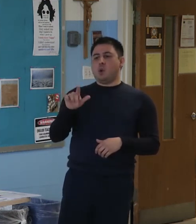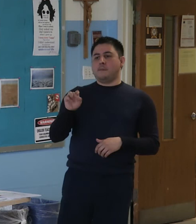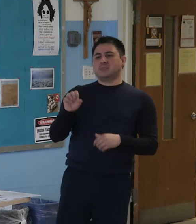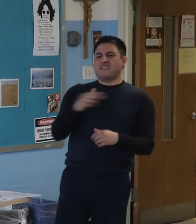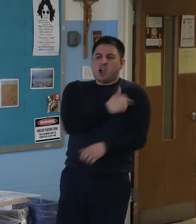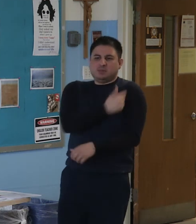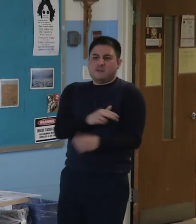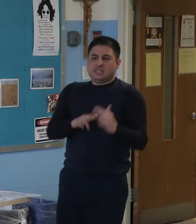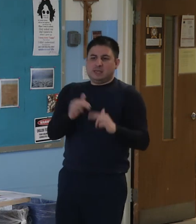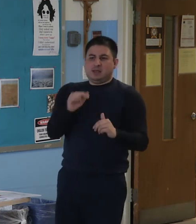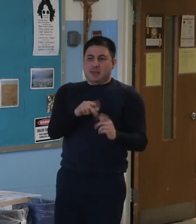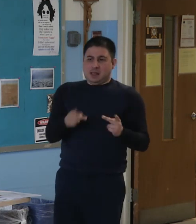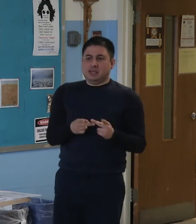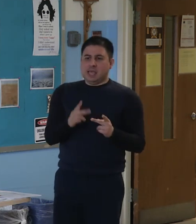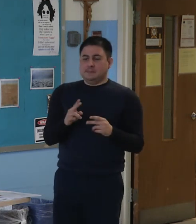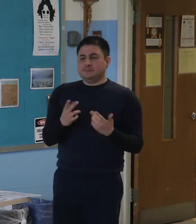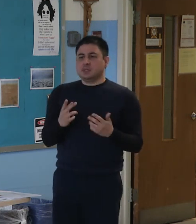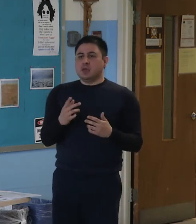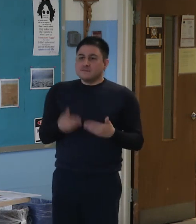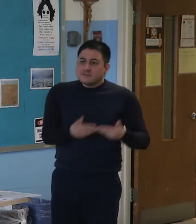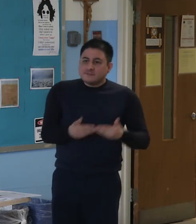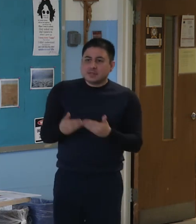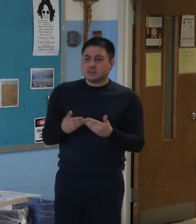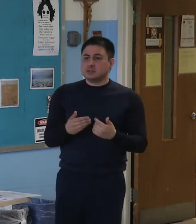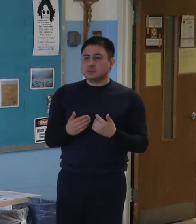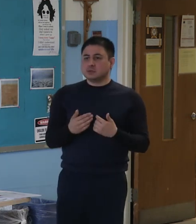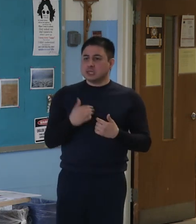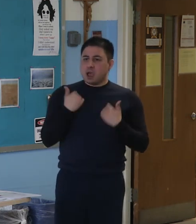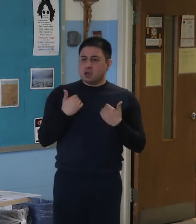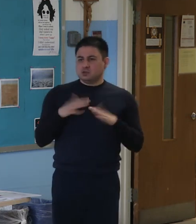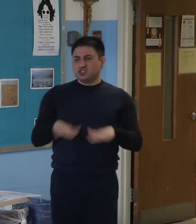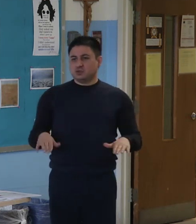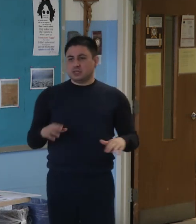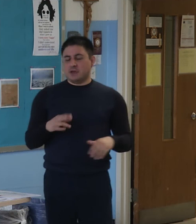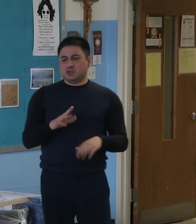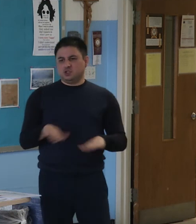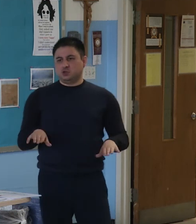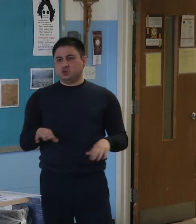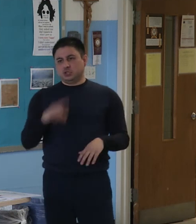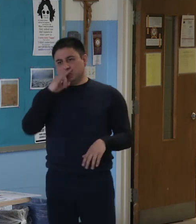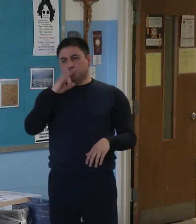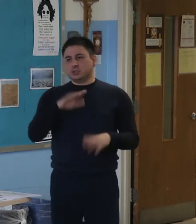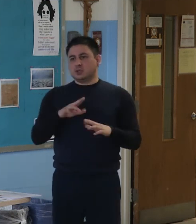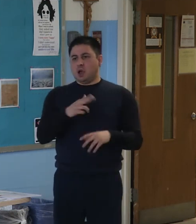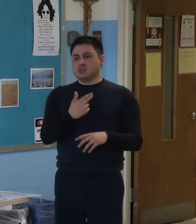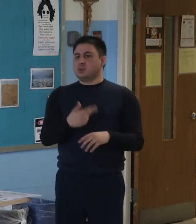facility, of infants, young children, who were not going to live out their